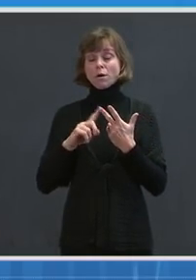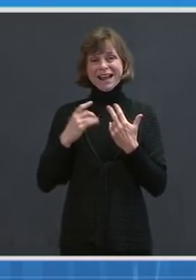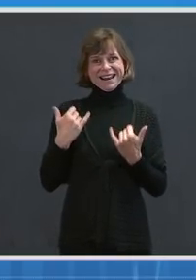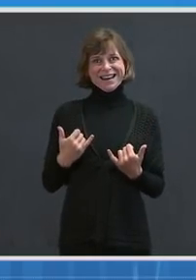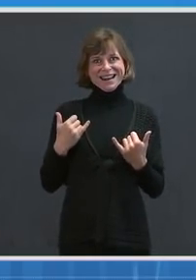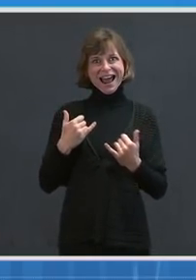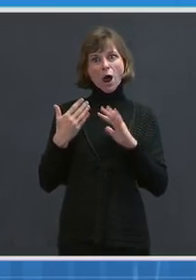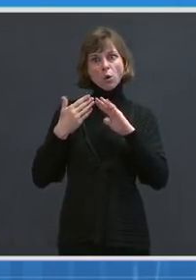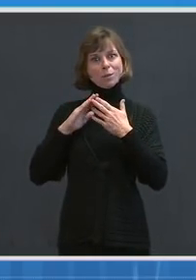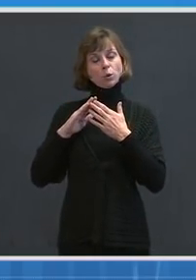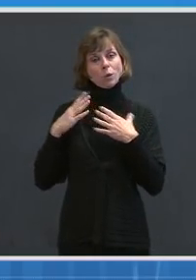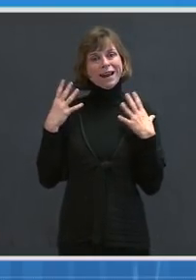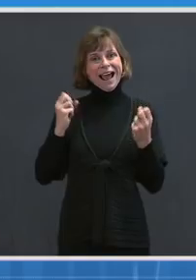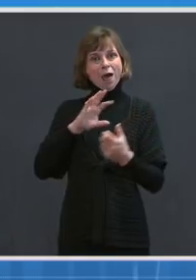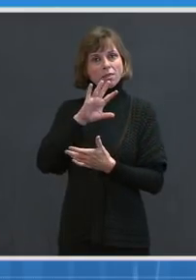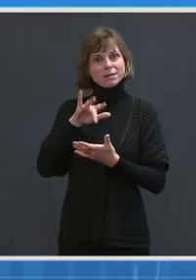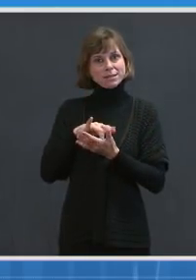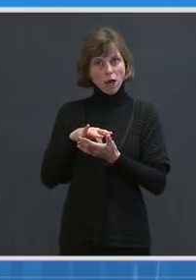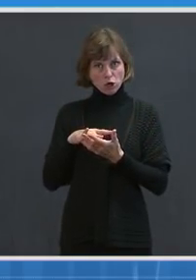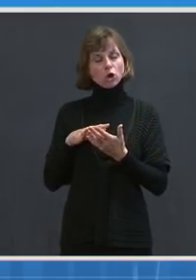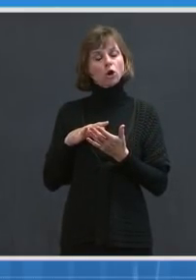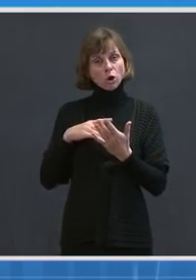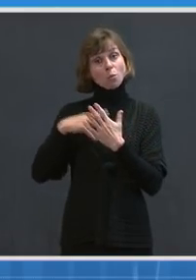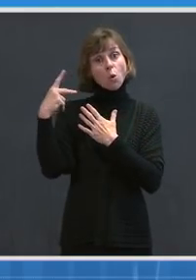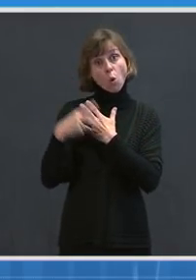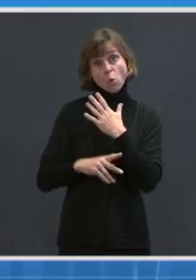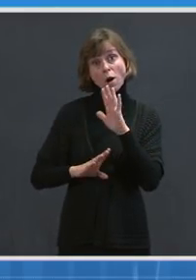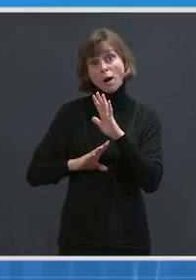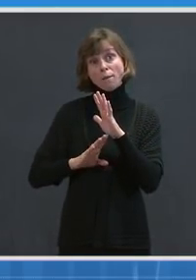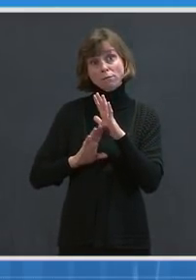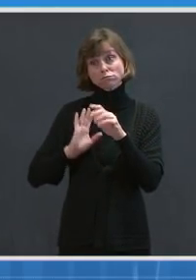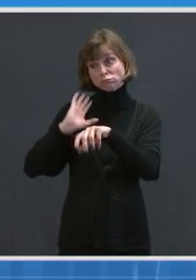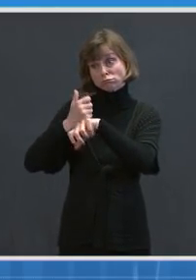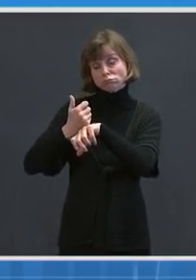health centers that these steps are working. Second, trusted messengers.